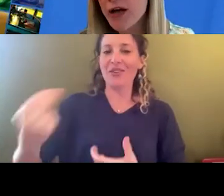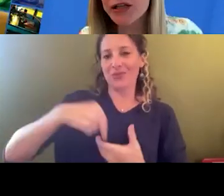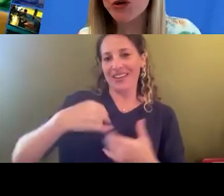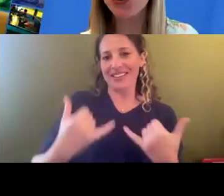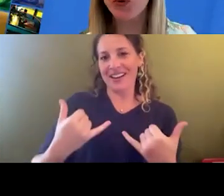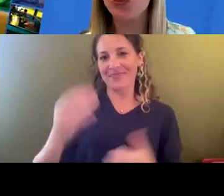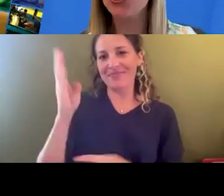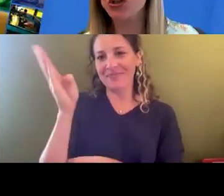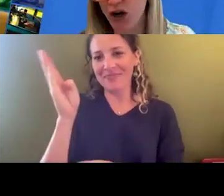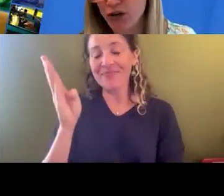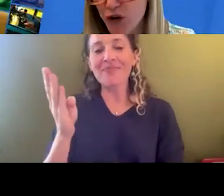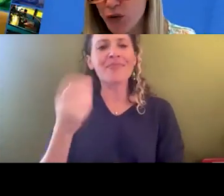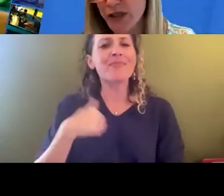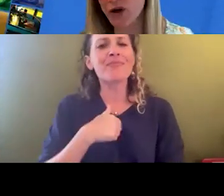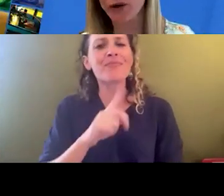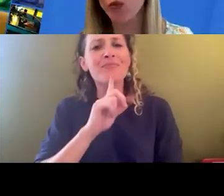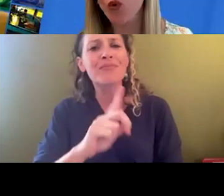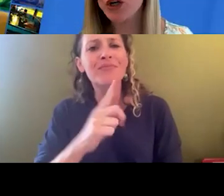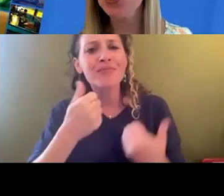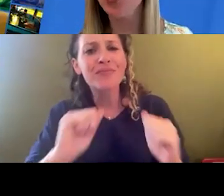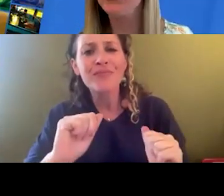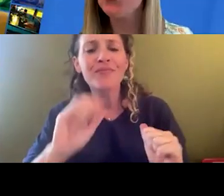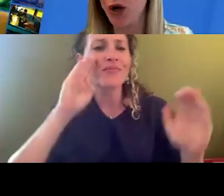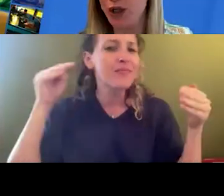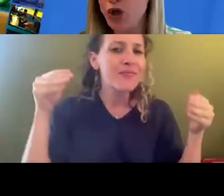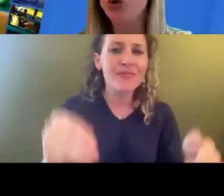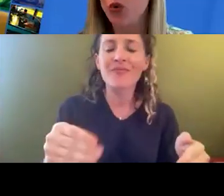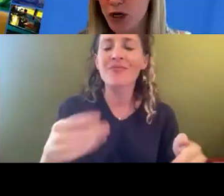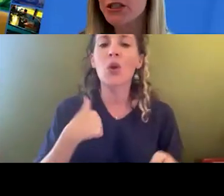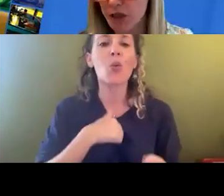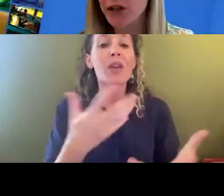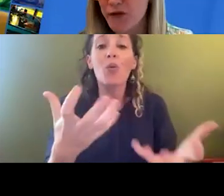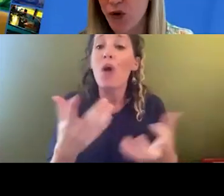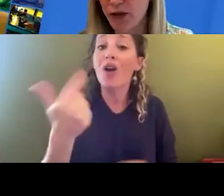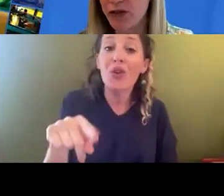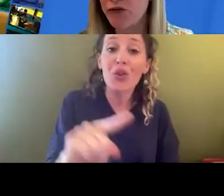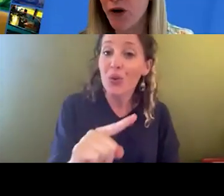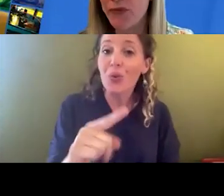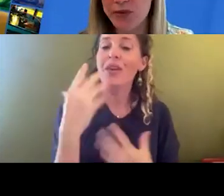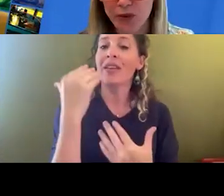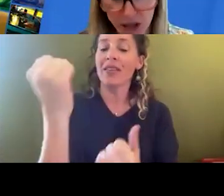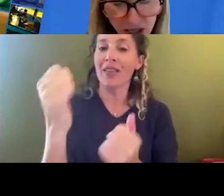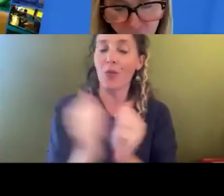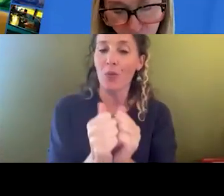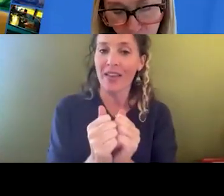What are we really trying to focus on? What do we want you to leave with from this presentation?